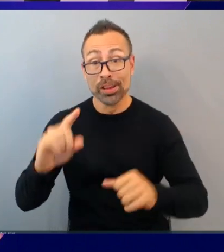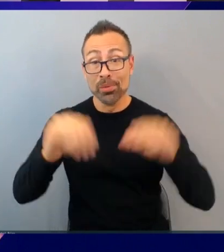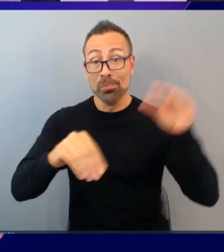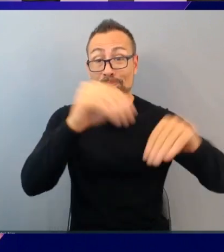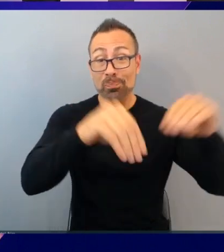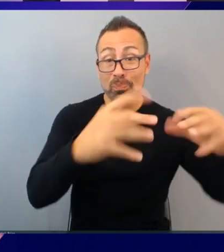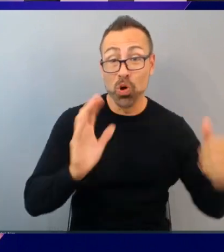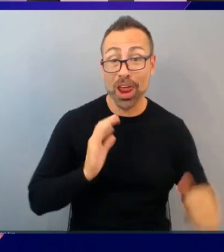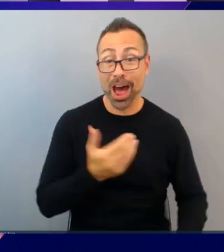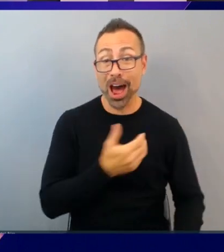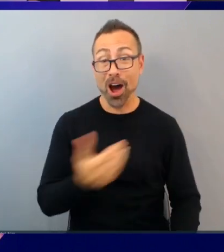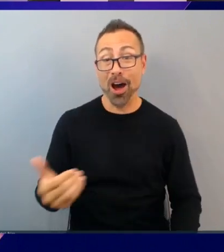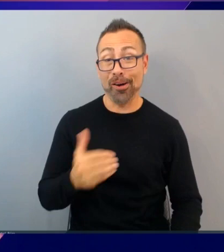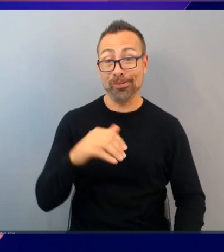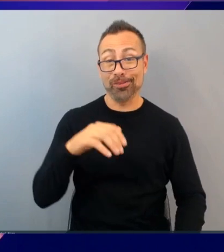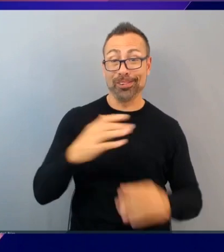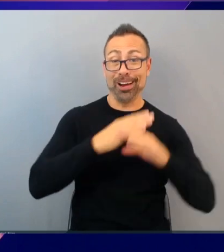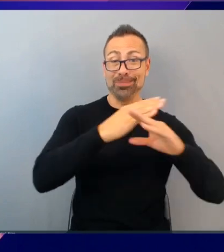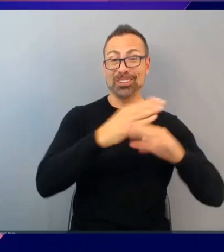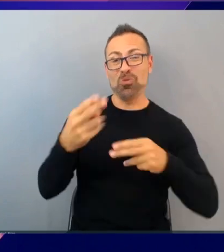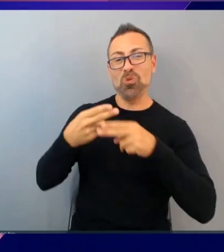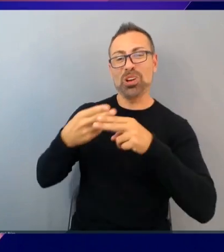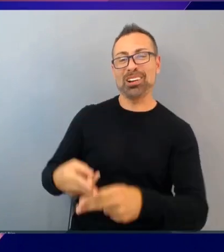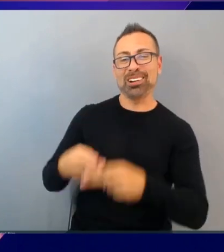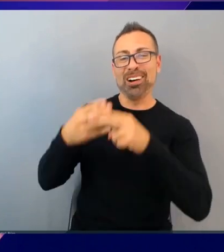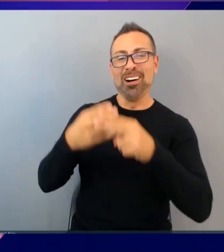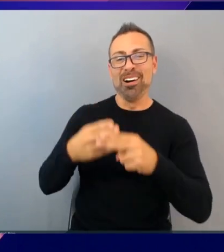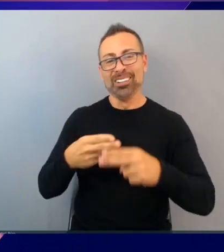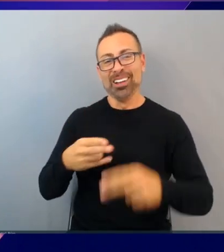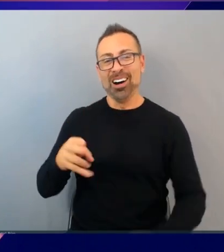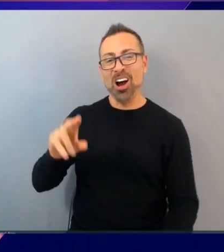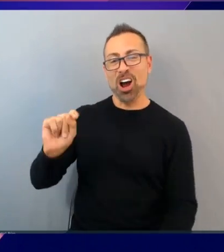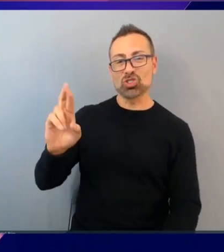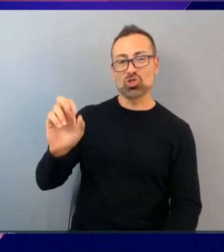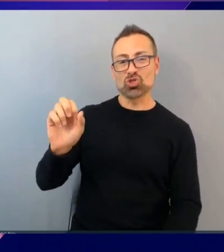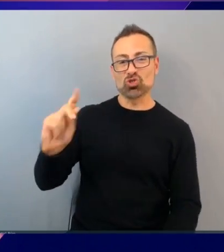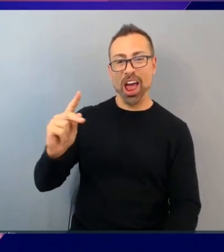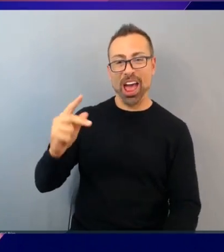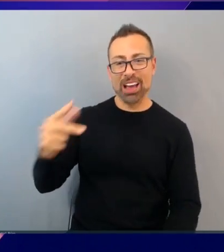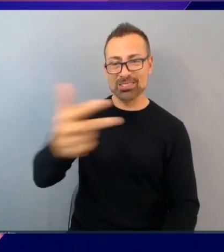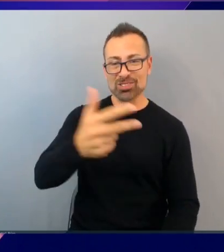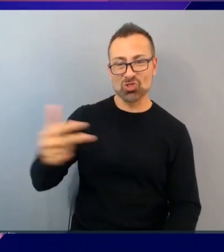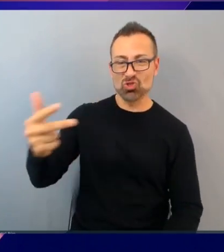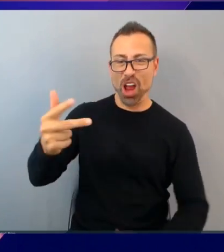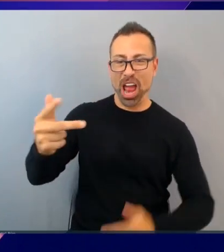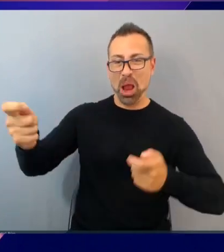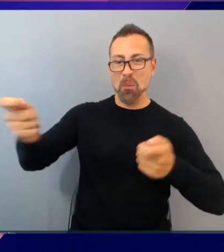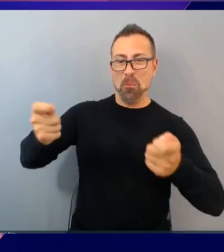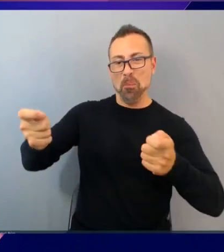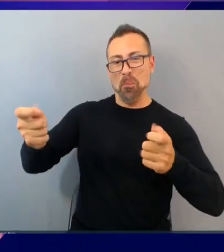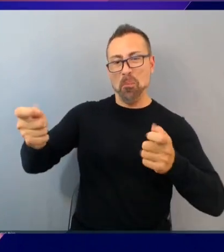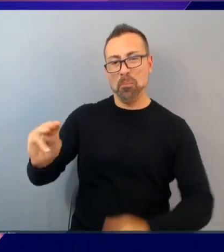Trackmeister Jen. - That is an amazing title. I love that. - I like that. That is good. Okay. I had one question for you, actually.